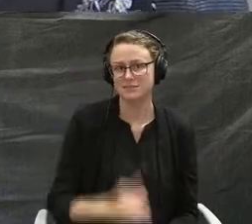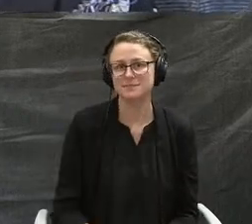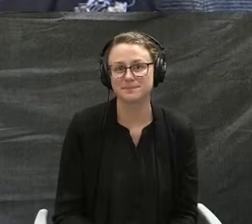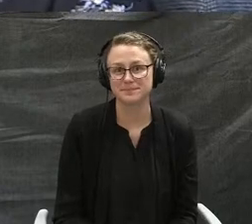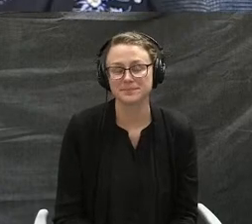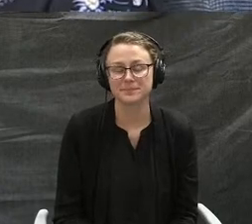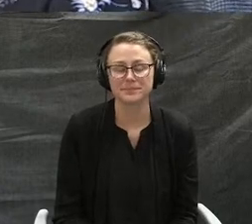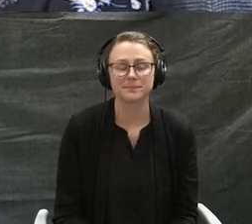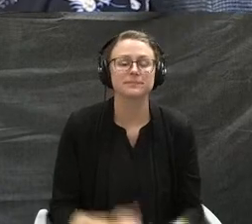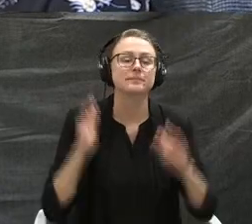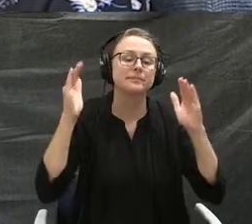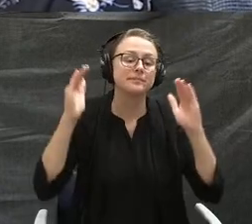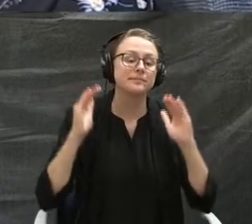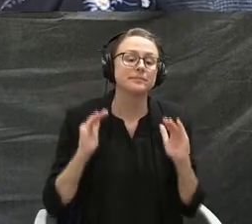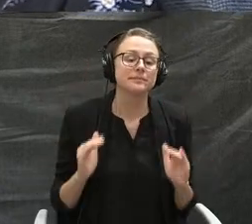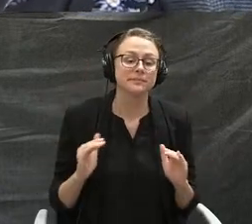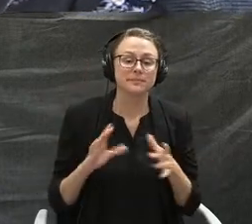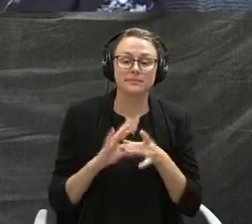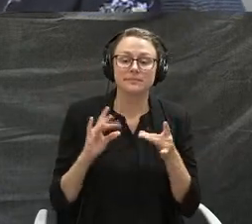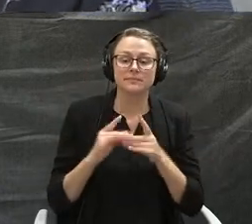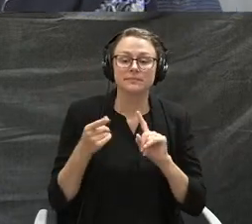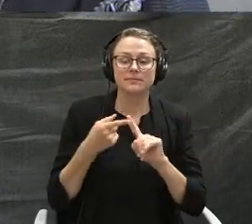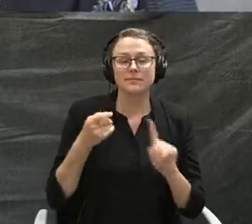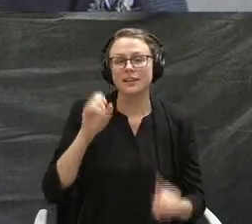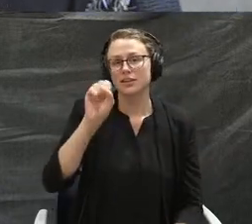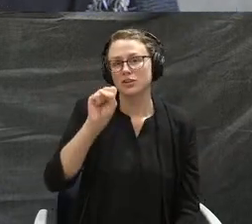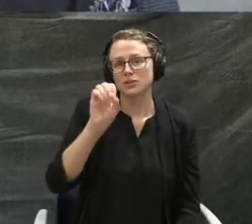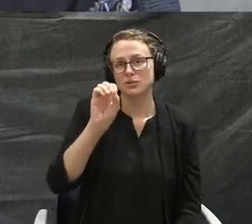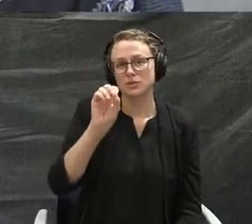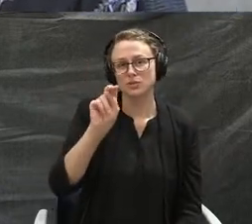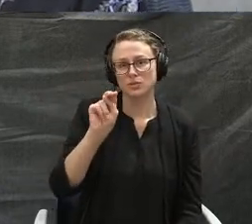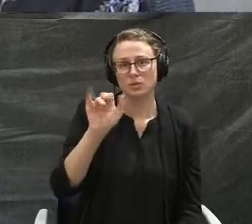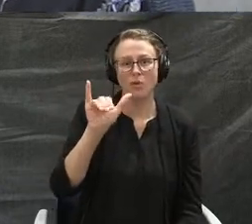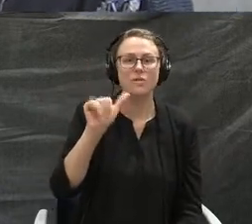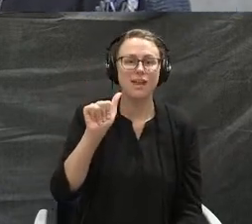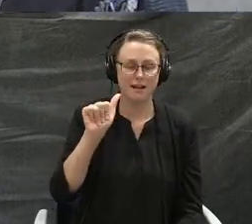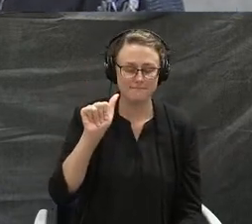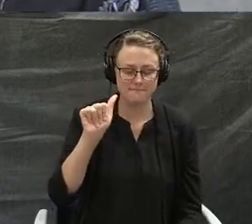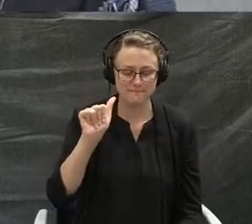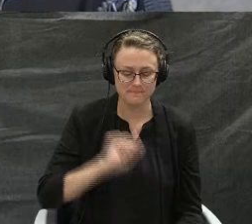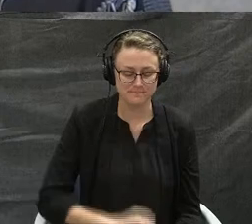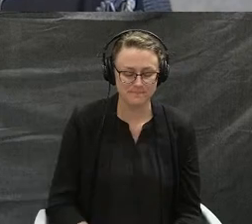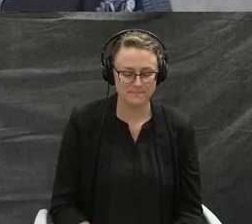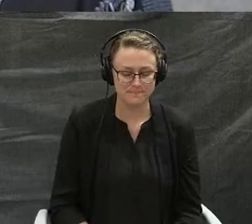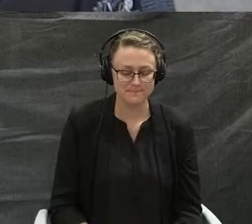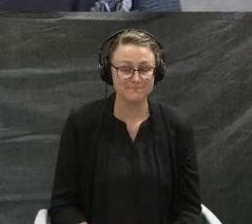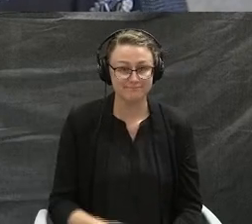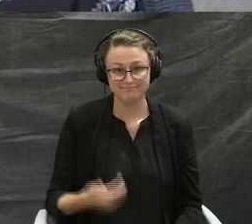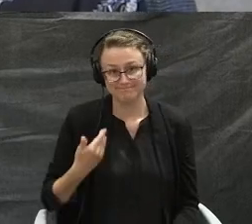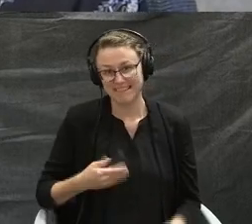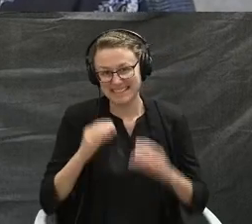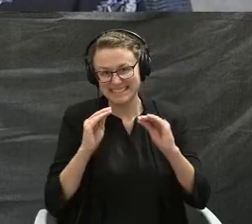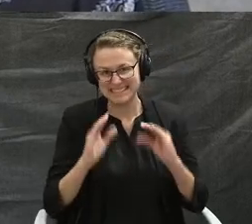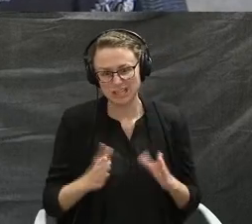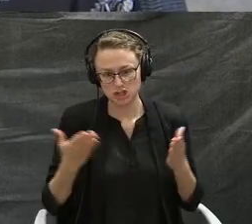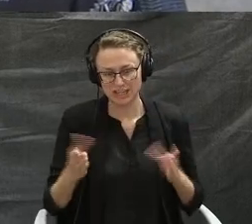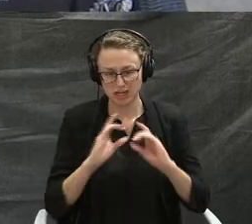A comment received from Sonia Labs of Minne Tonka. As a teacher in the district and as someone who participated in